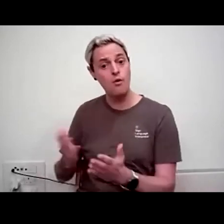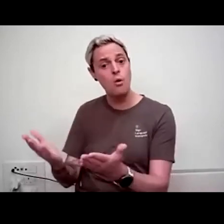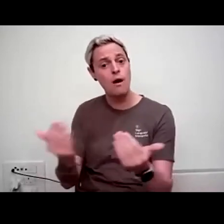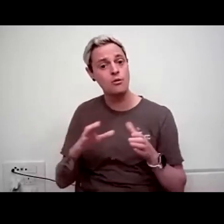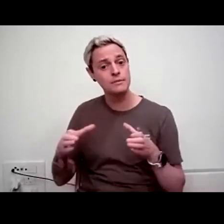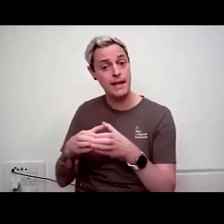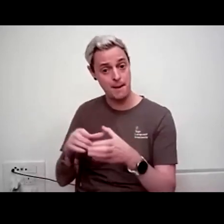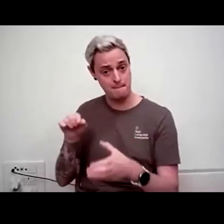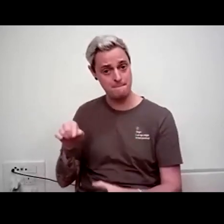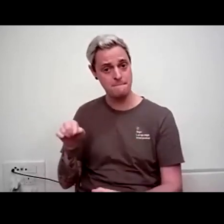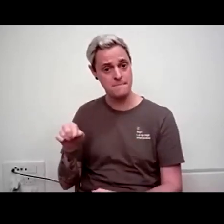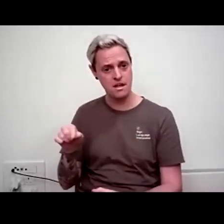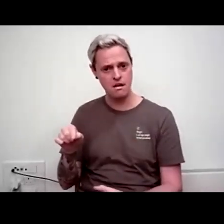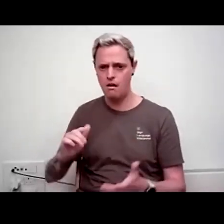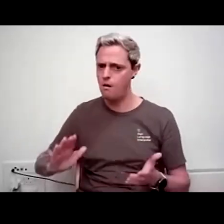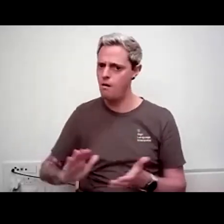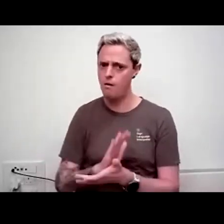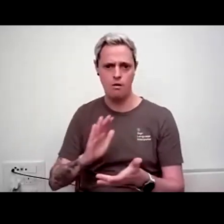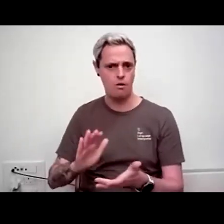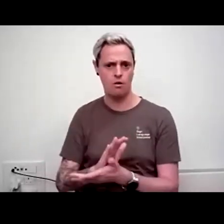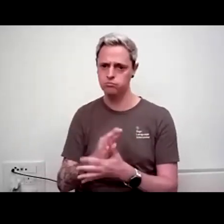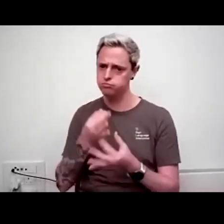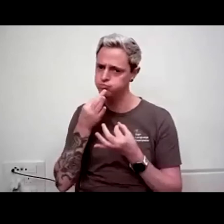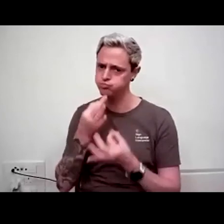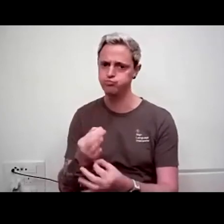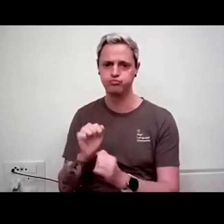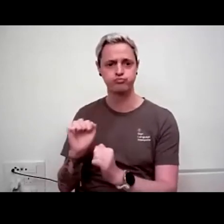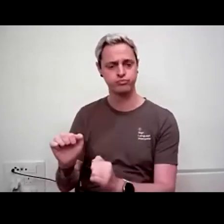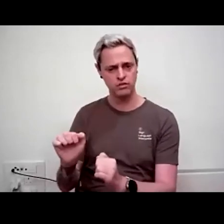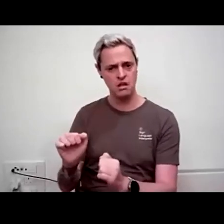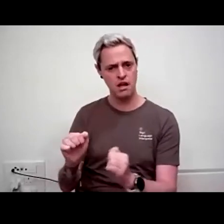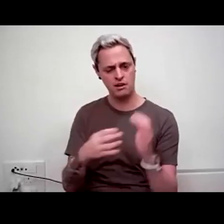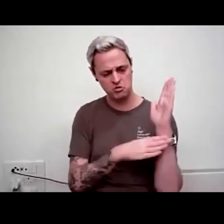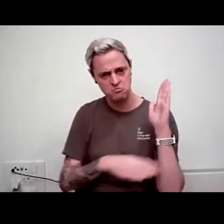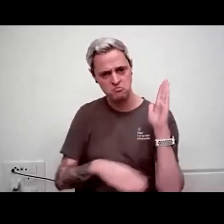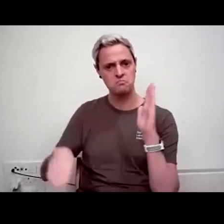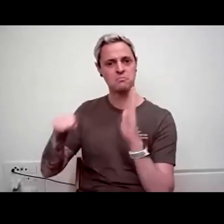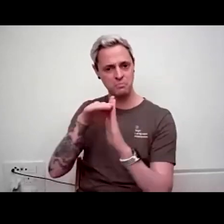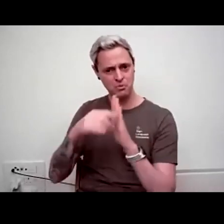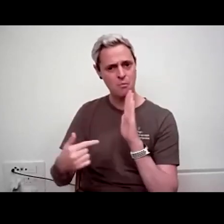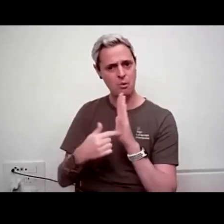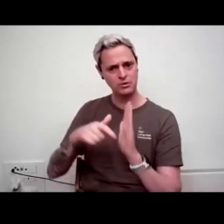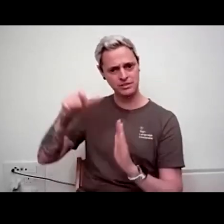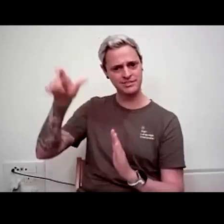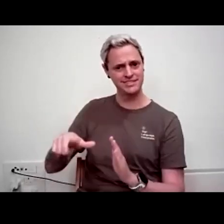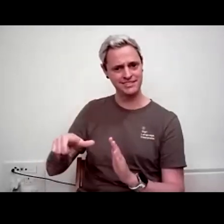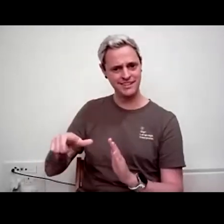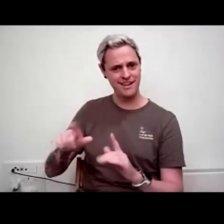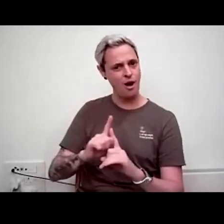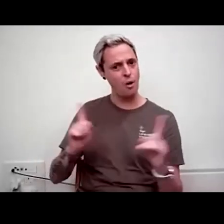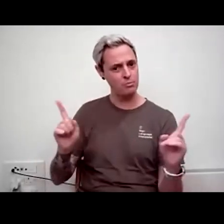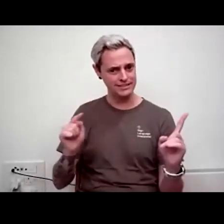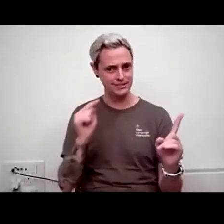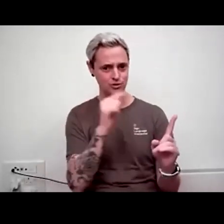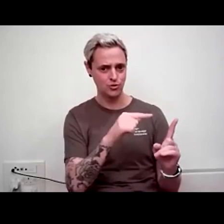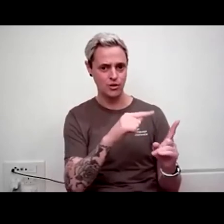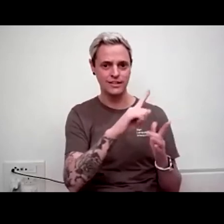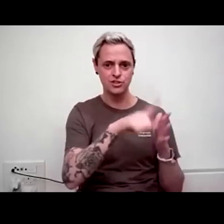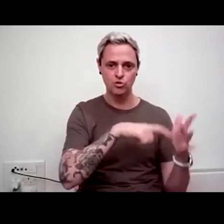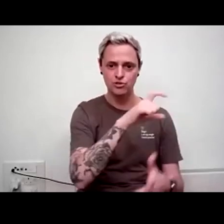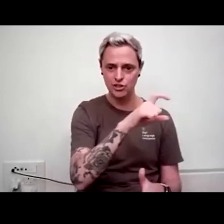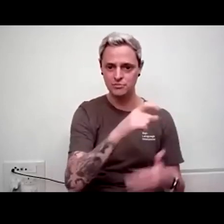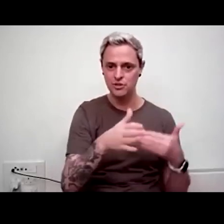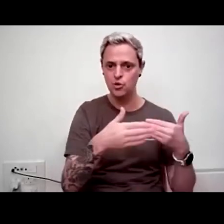A role he takes absolute delight in and that places him, importantly, on the other side of Chrysostom's door.